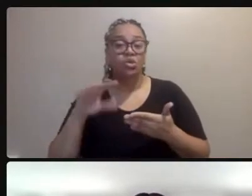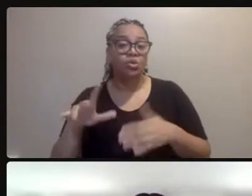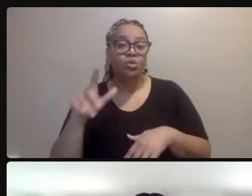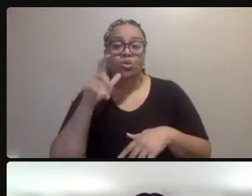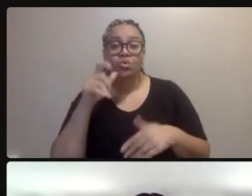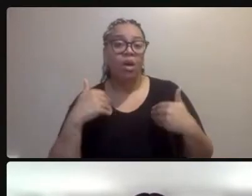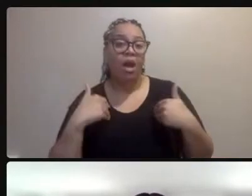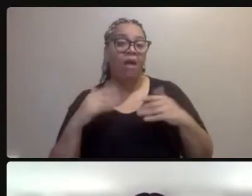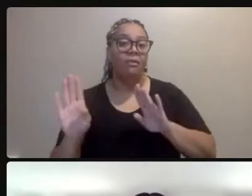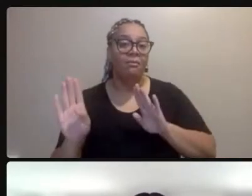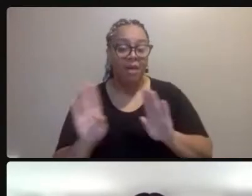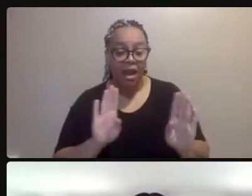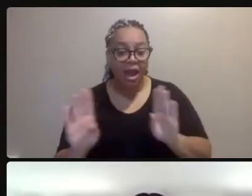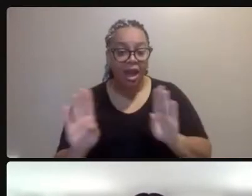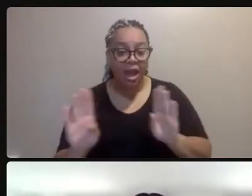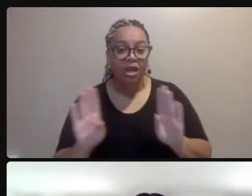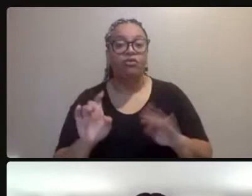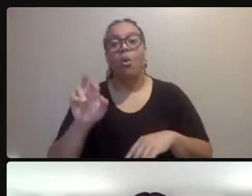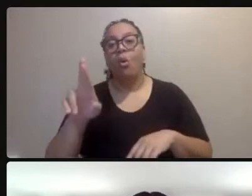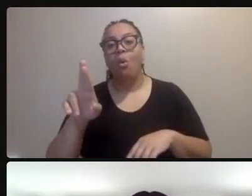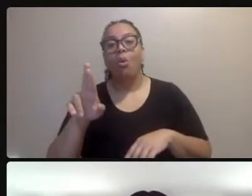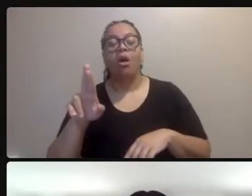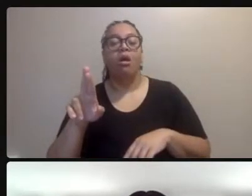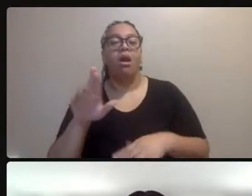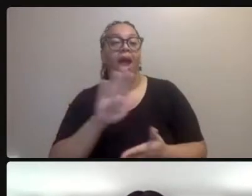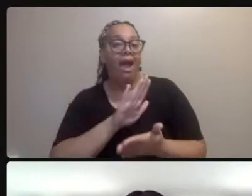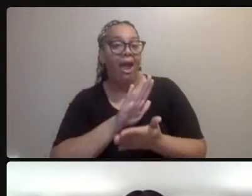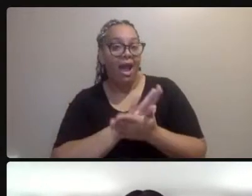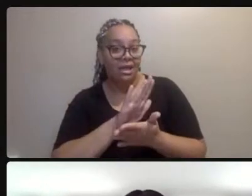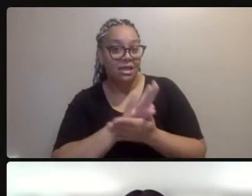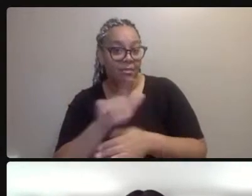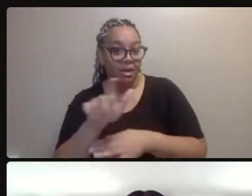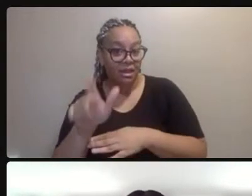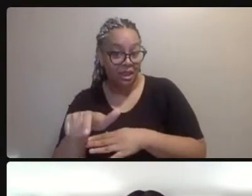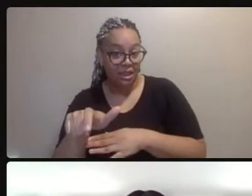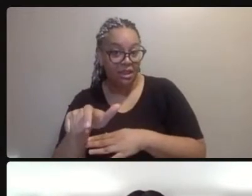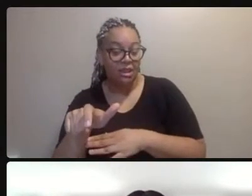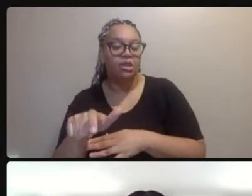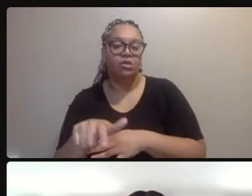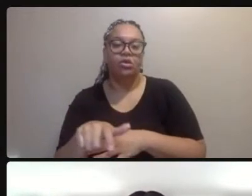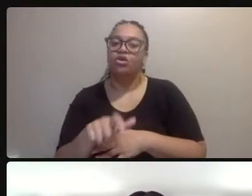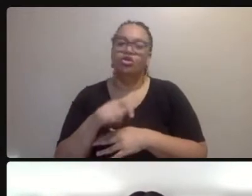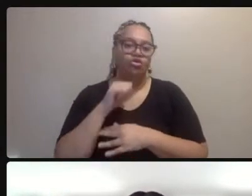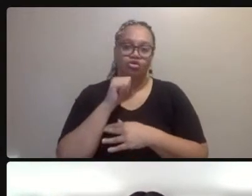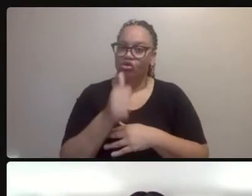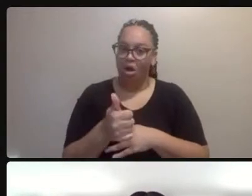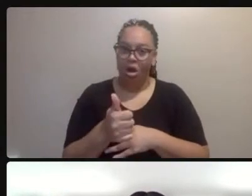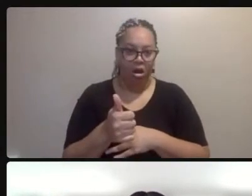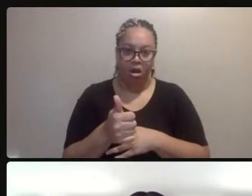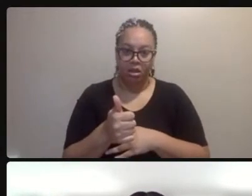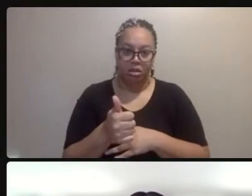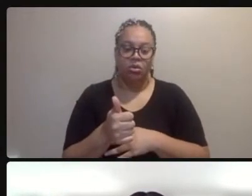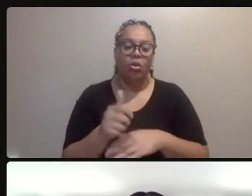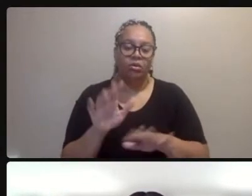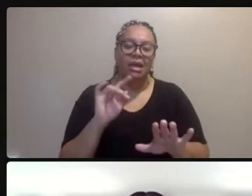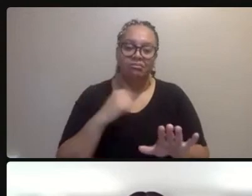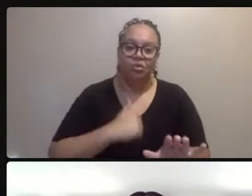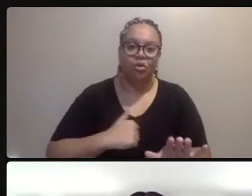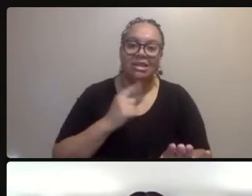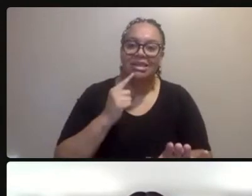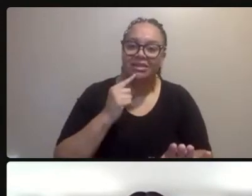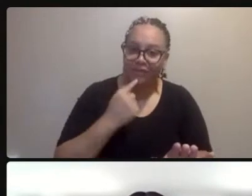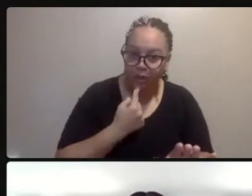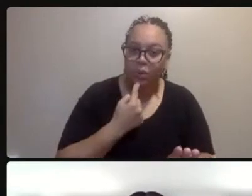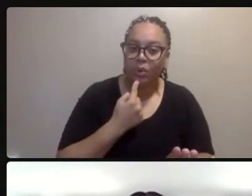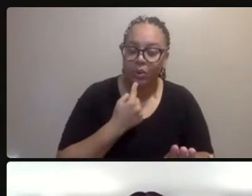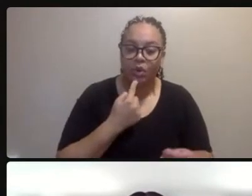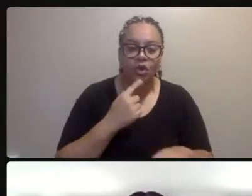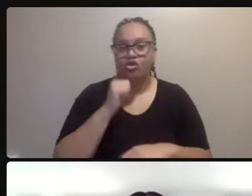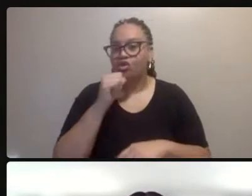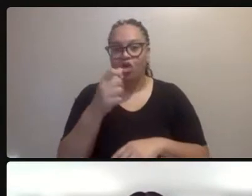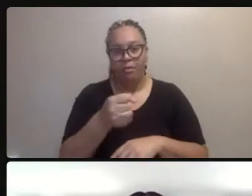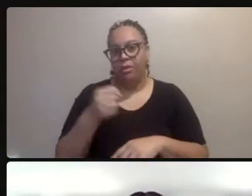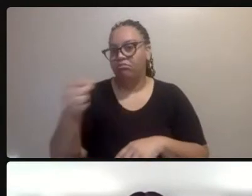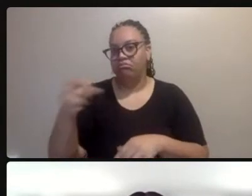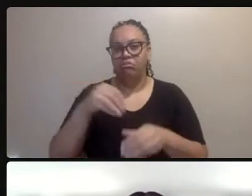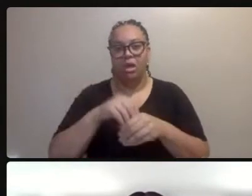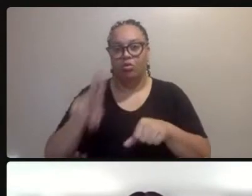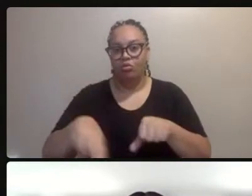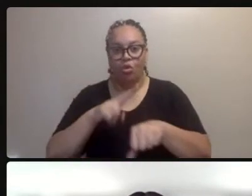BEEN MISUSED AND IN MY OPINION